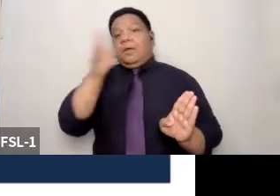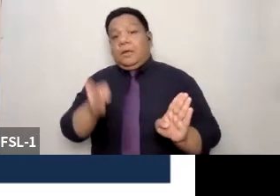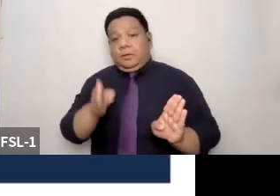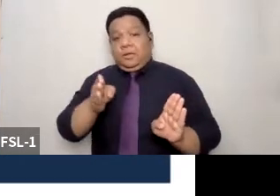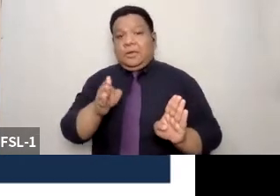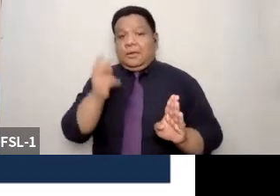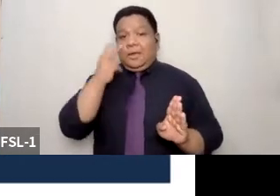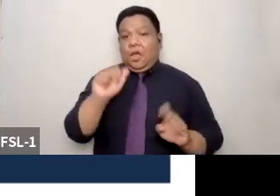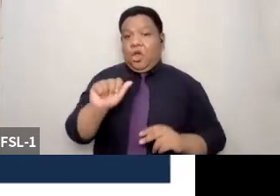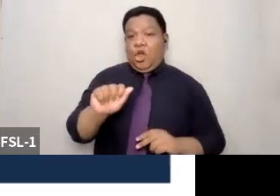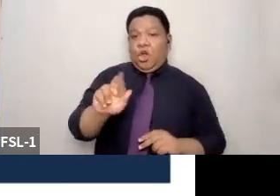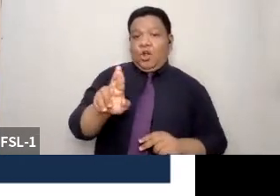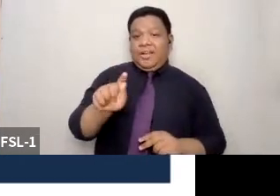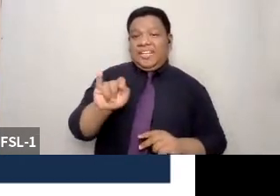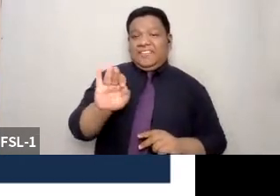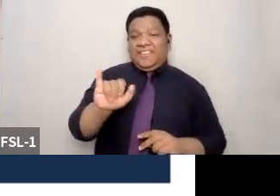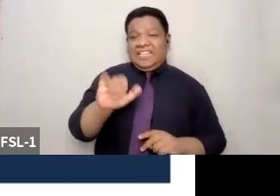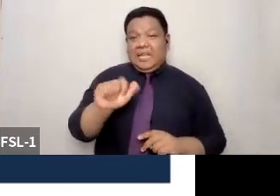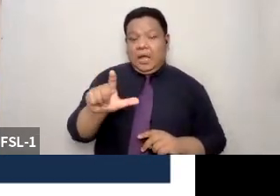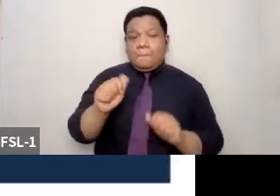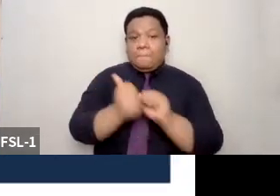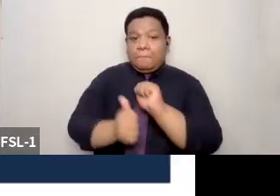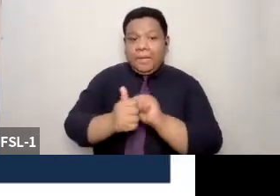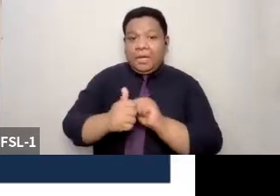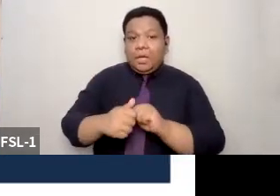This means we can get that immunity from vaccination.